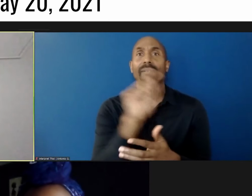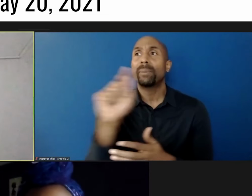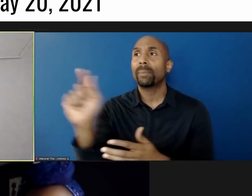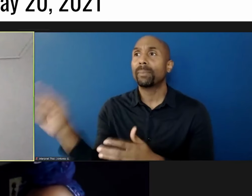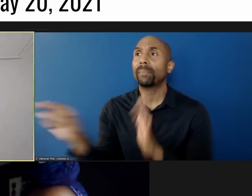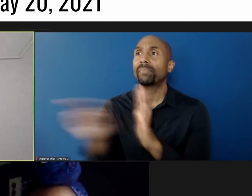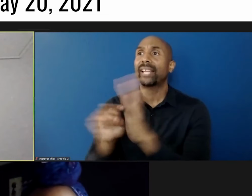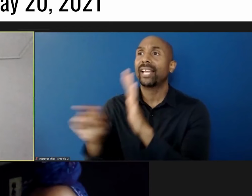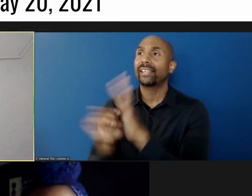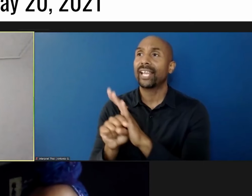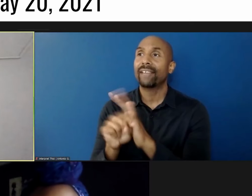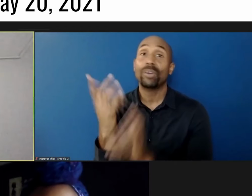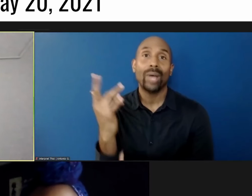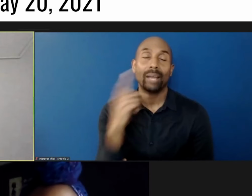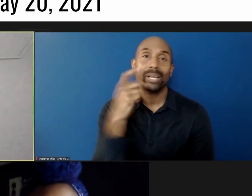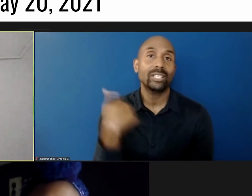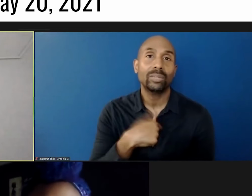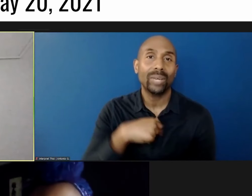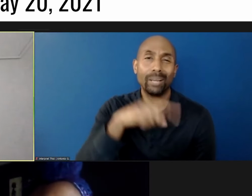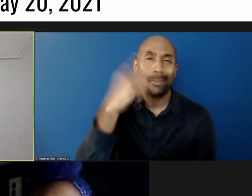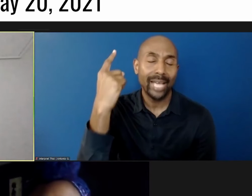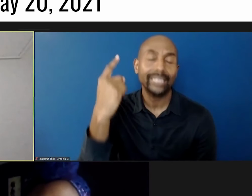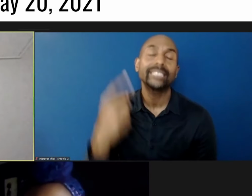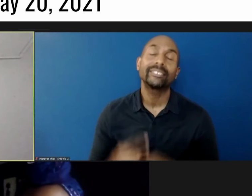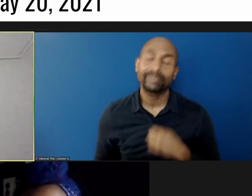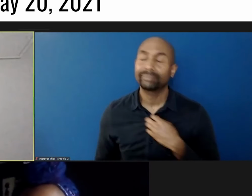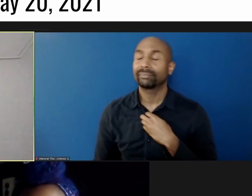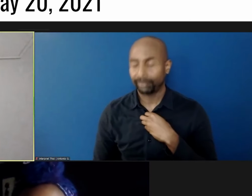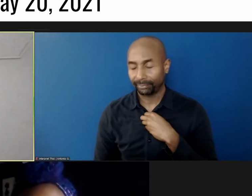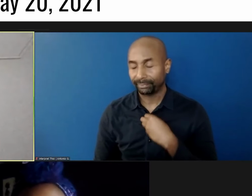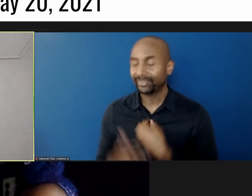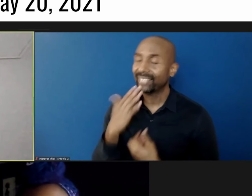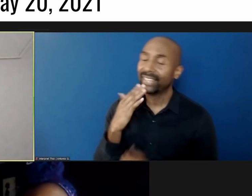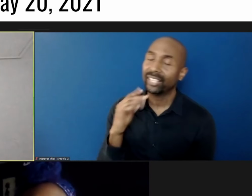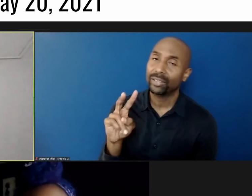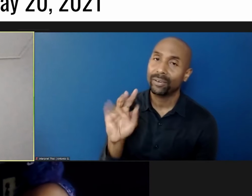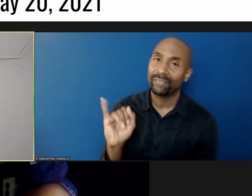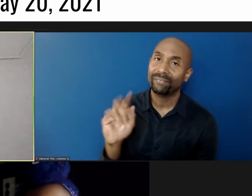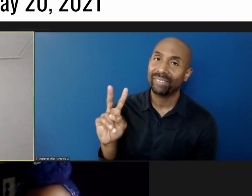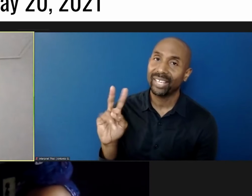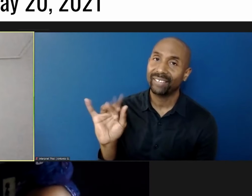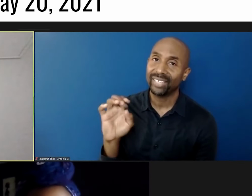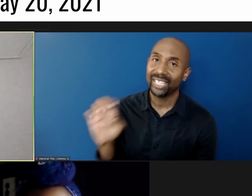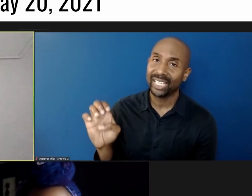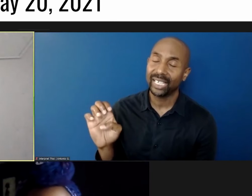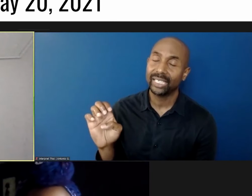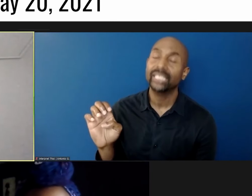that's a very important perspective. We all know that education, specifically for disabled